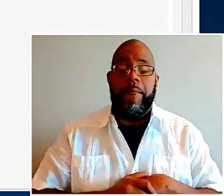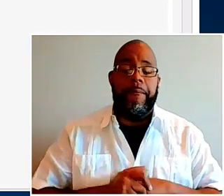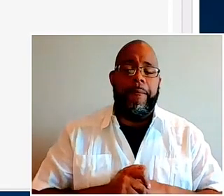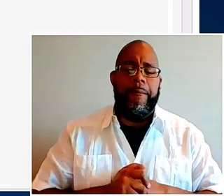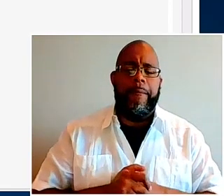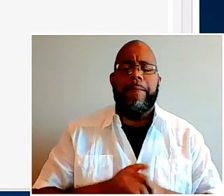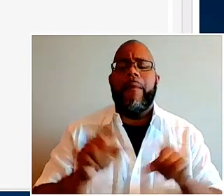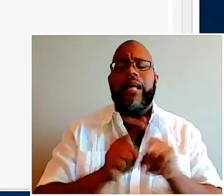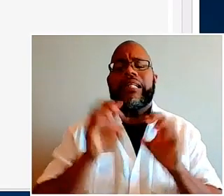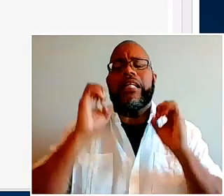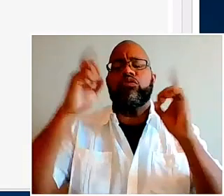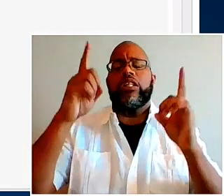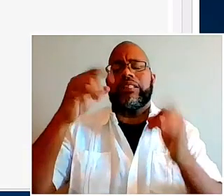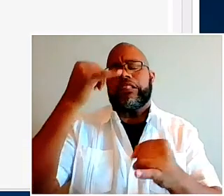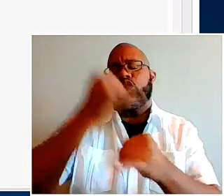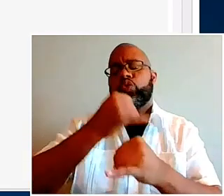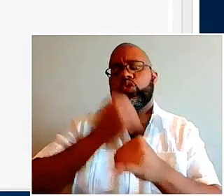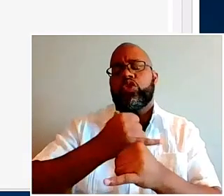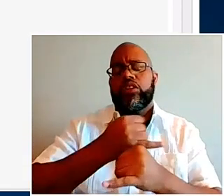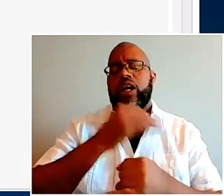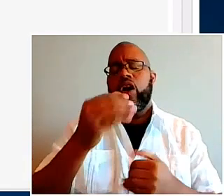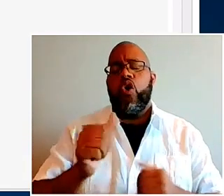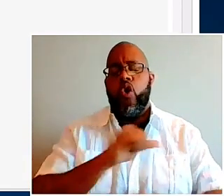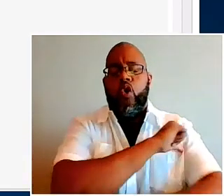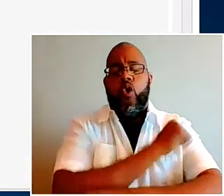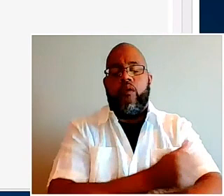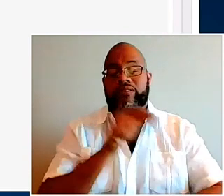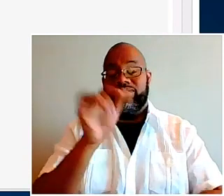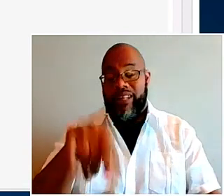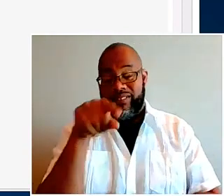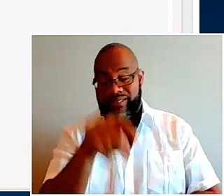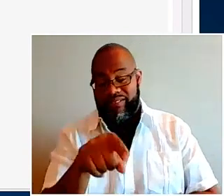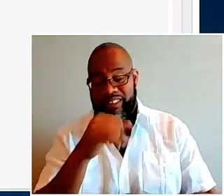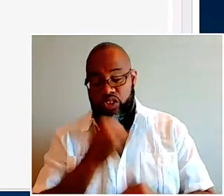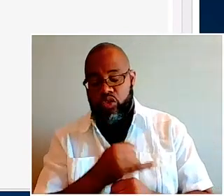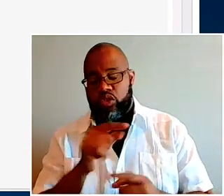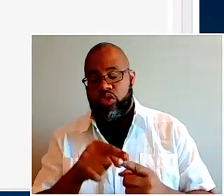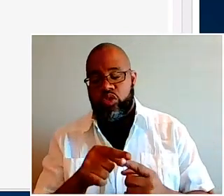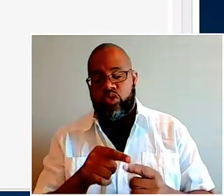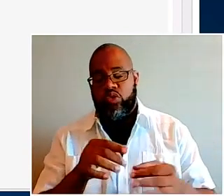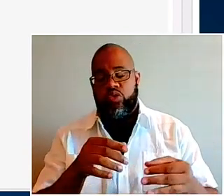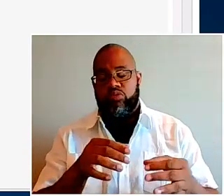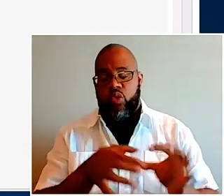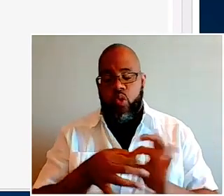educational institution, and authorizes it to operate educational programs beyond